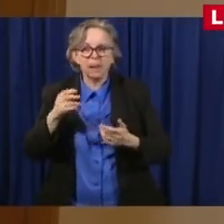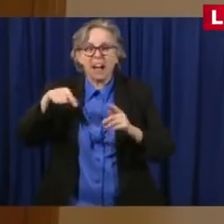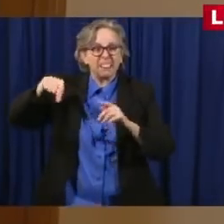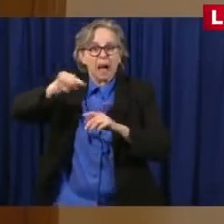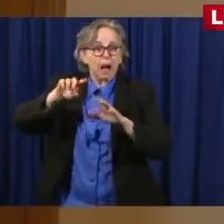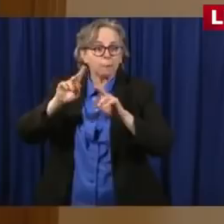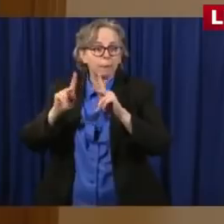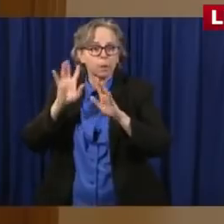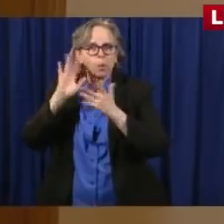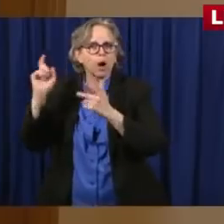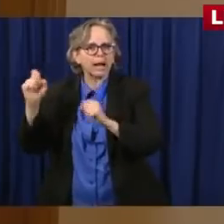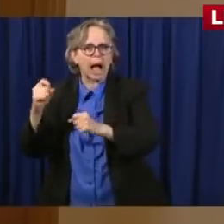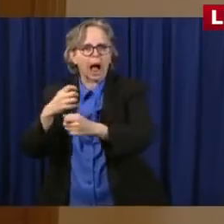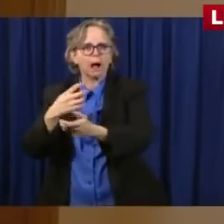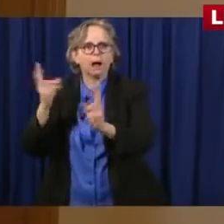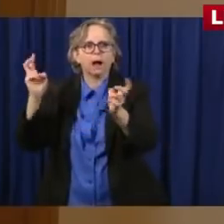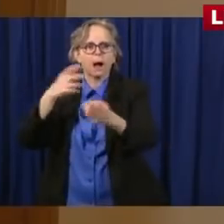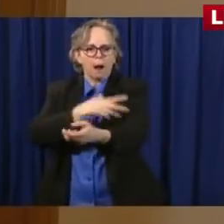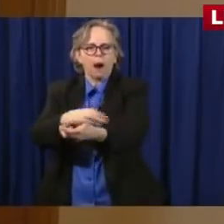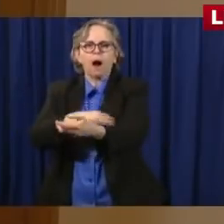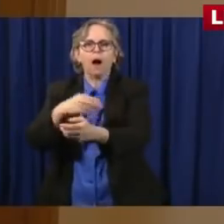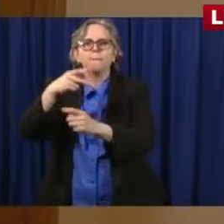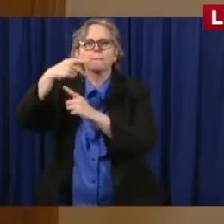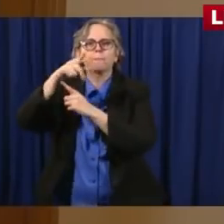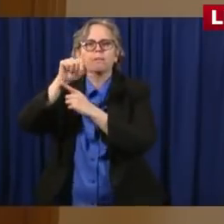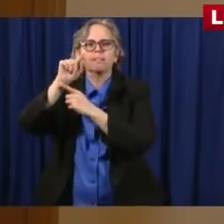THEY ARE PART OF OUR RECOVERY PLAN.